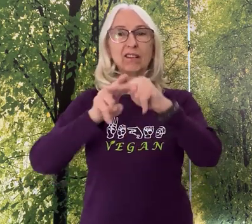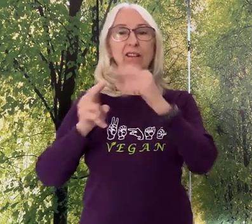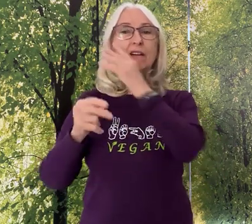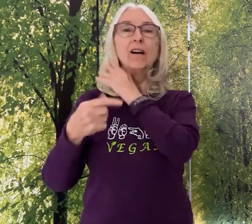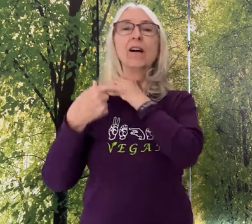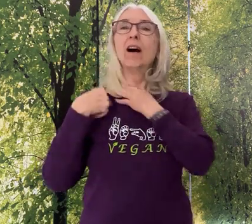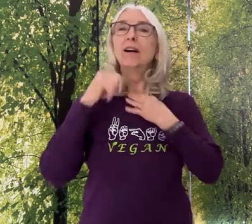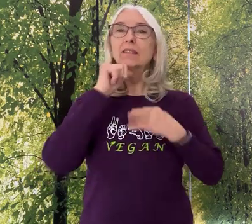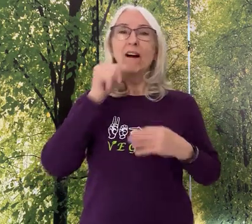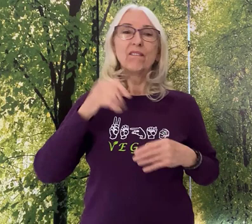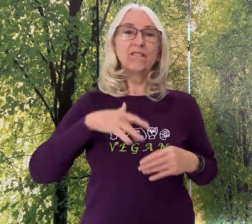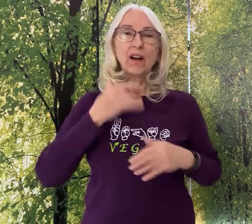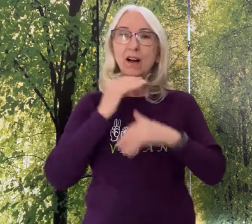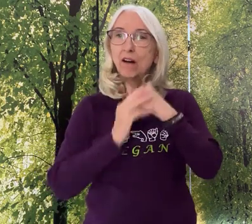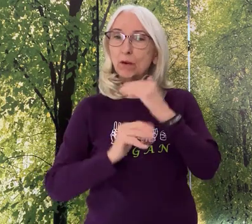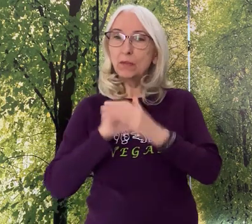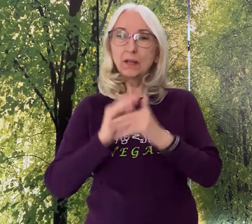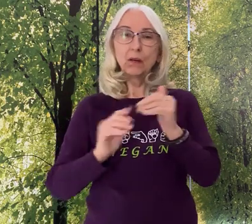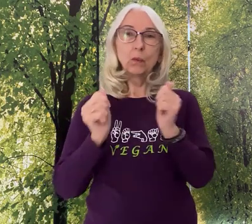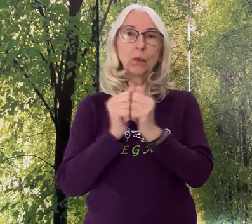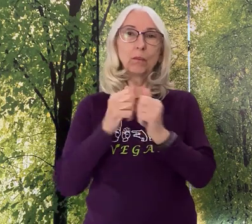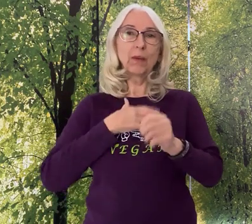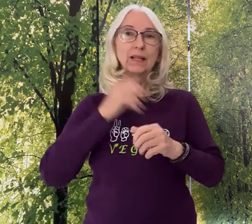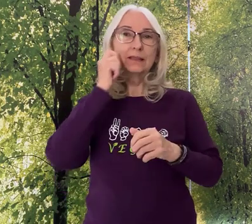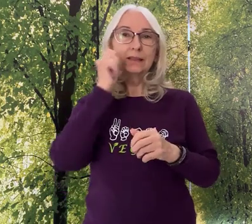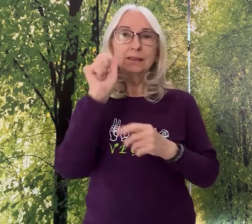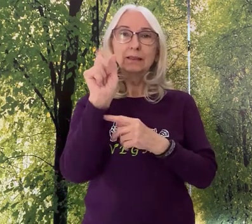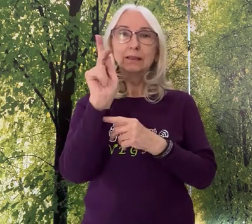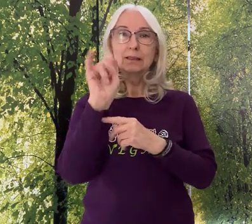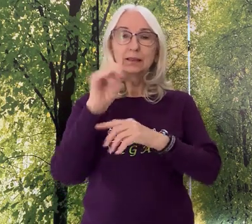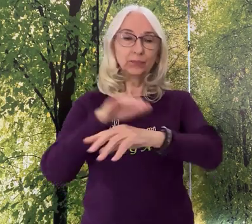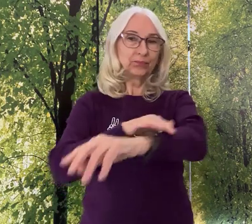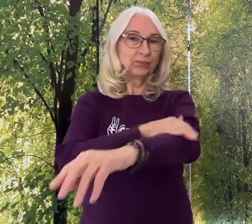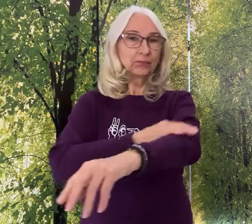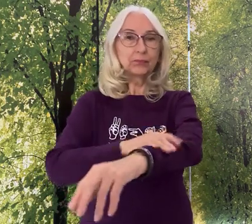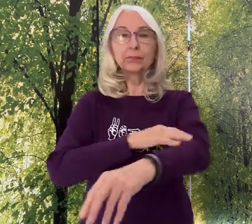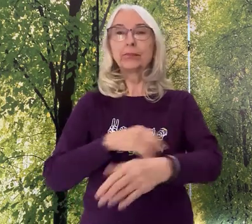and I didn’t feel comfortable in my skin.